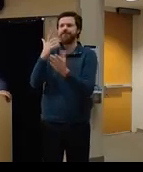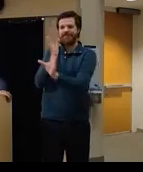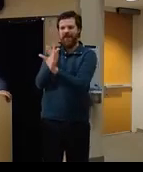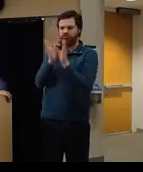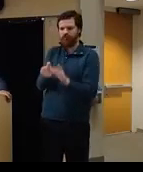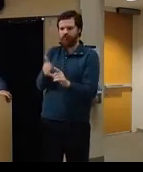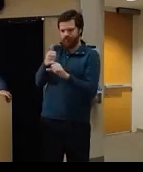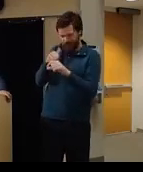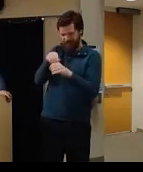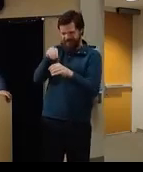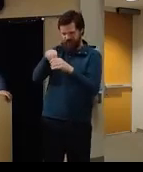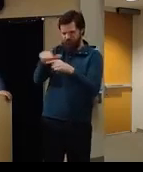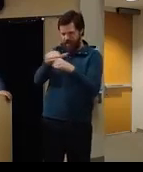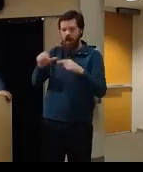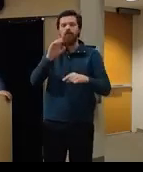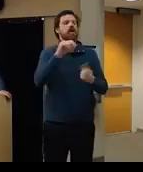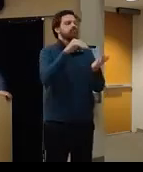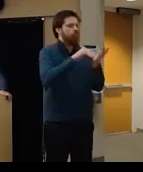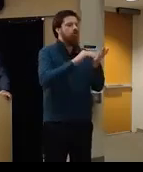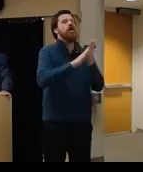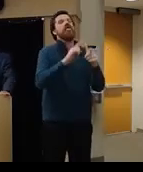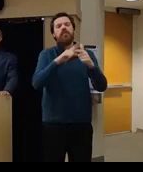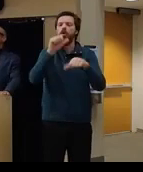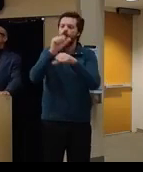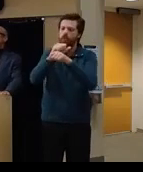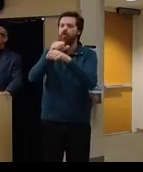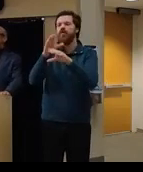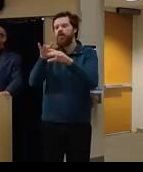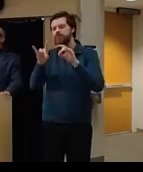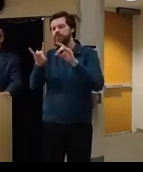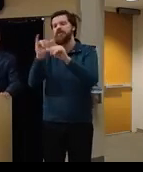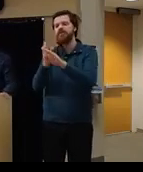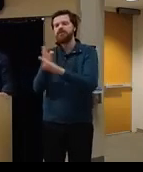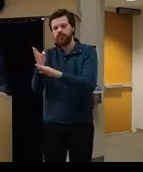but would become psychiatrist by their work uh Samuel cartright was a antibellum psychiatrist